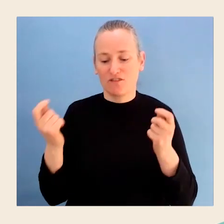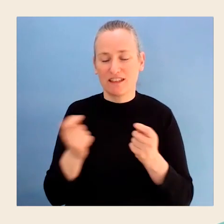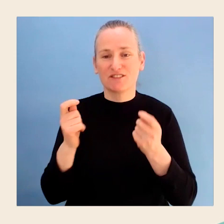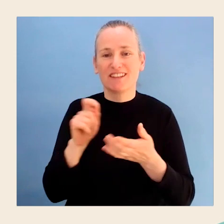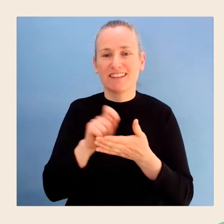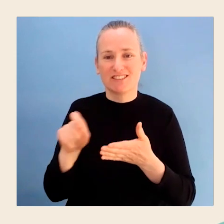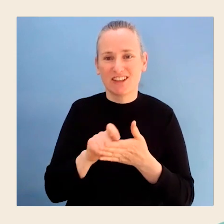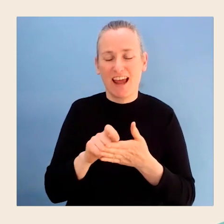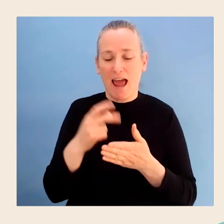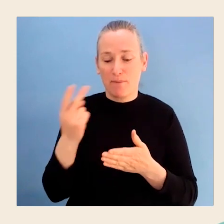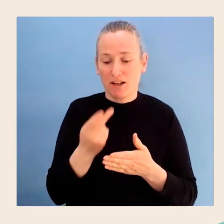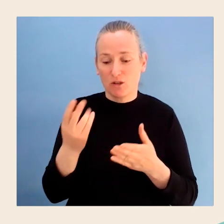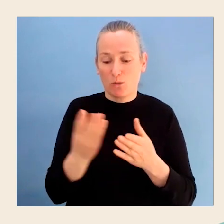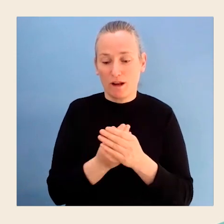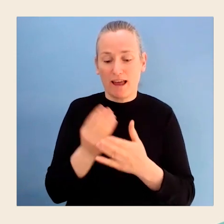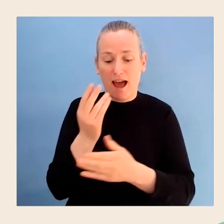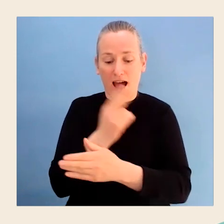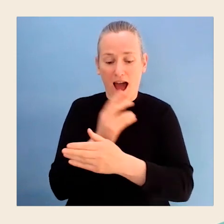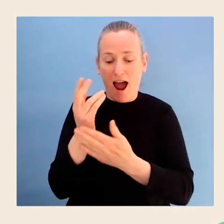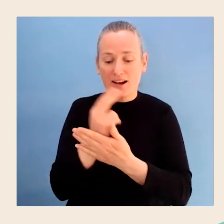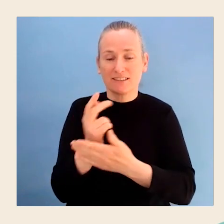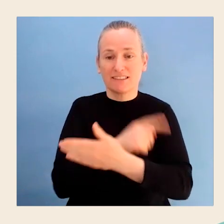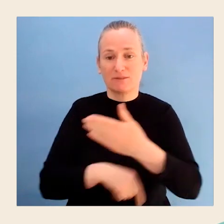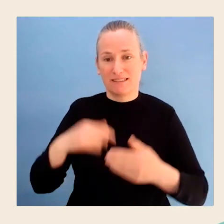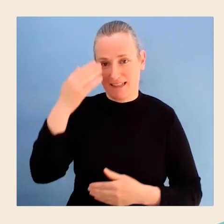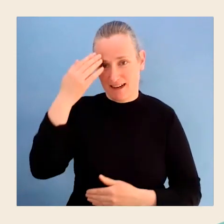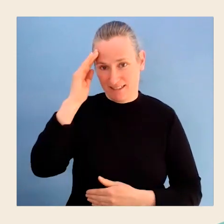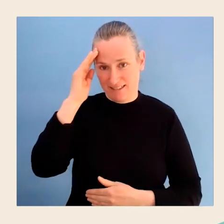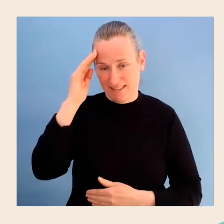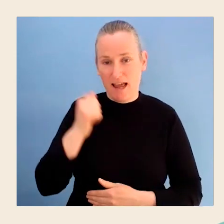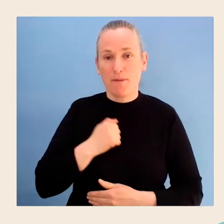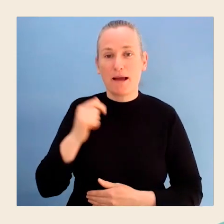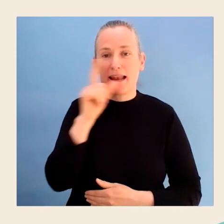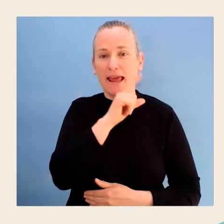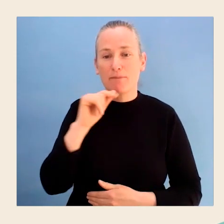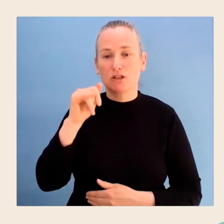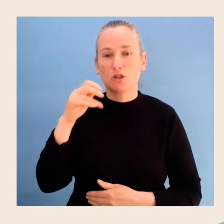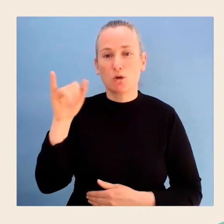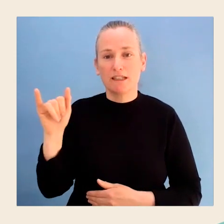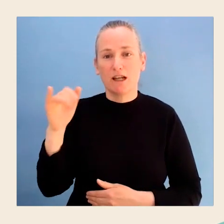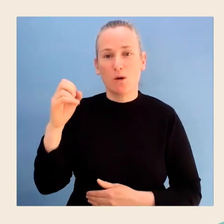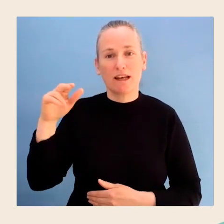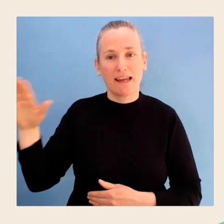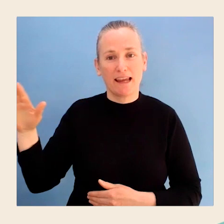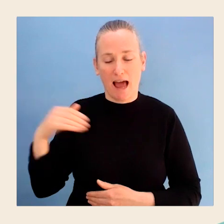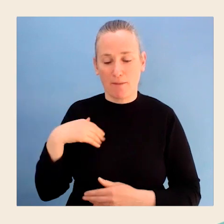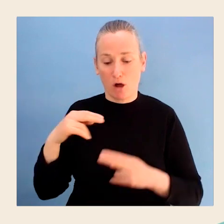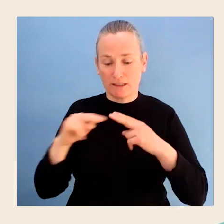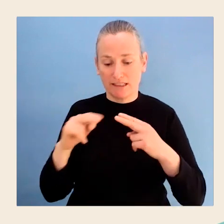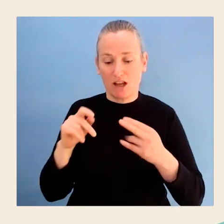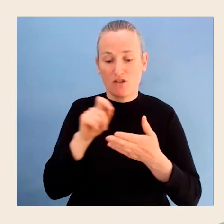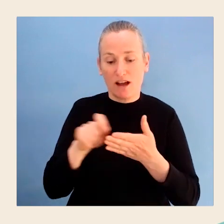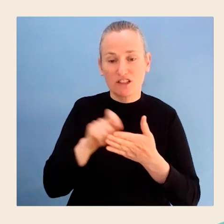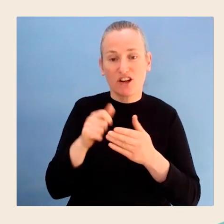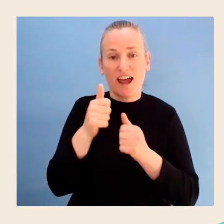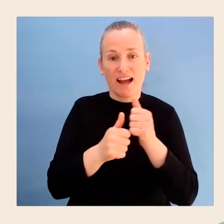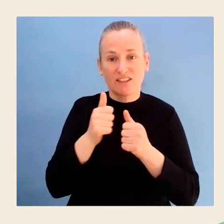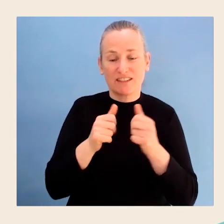and in partnership with Arts and Disability Ireland. My name is Jody O'Neill. I'm an autistic writer, actor, editor and activist.